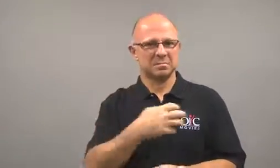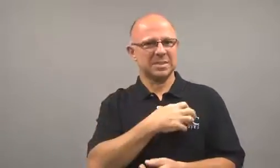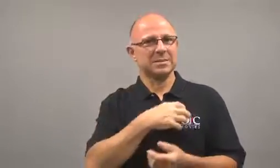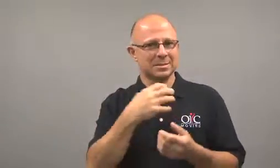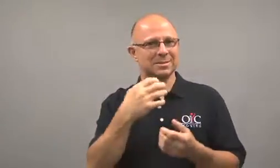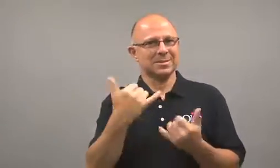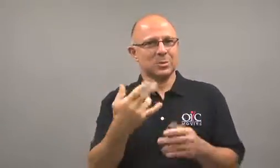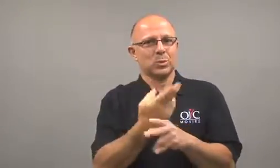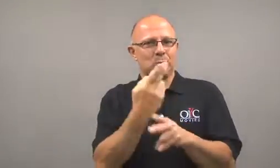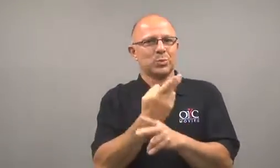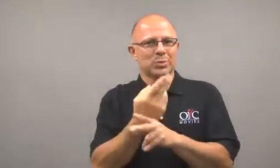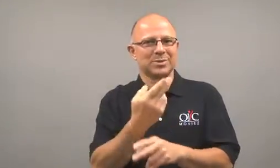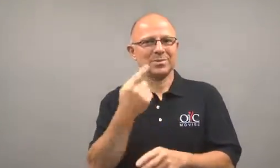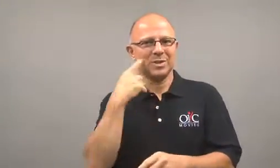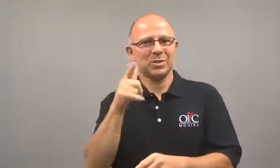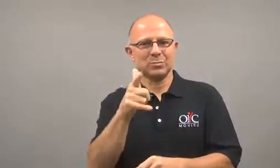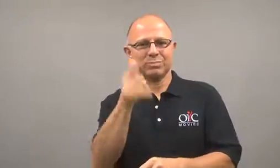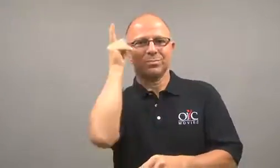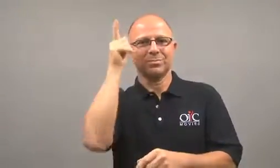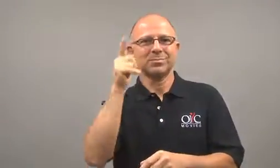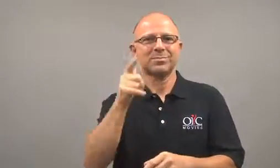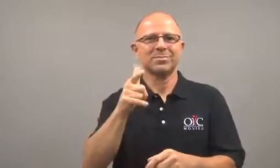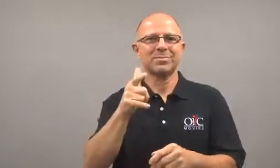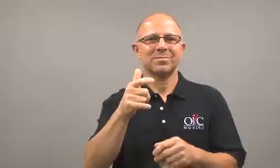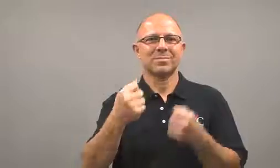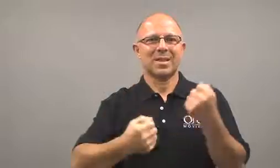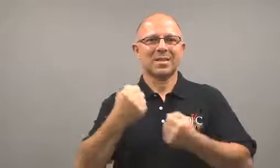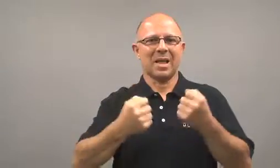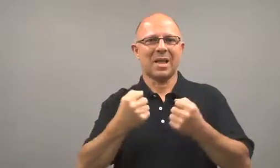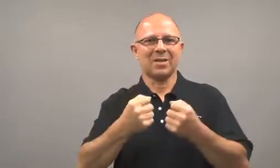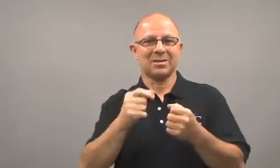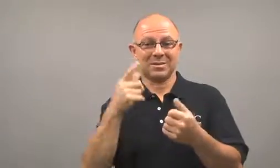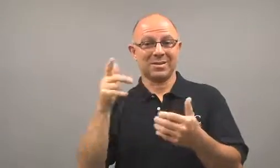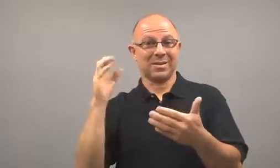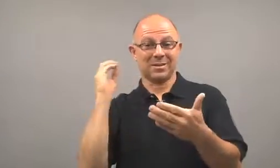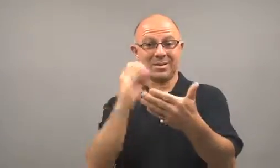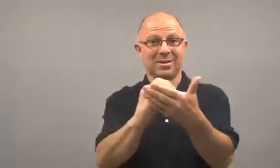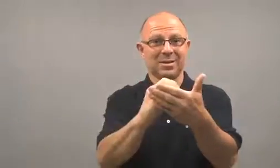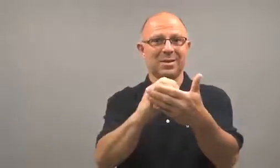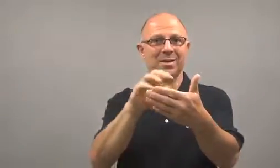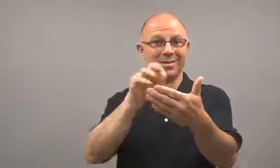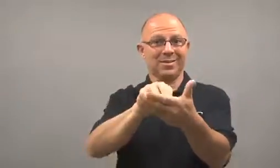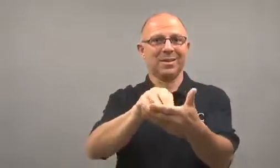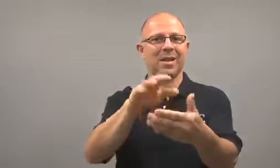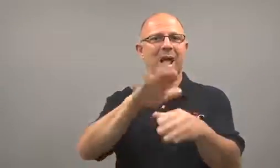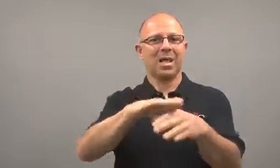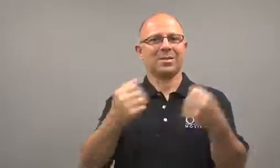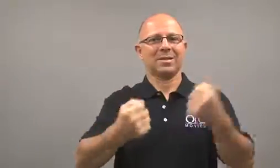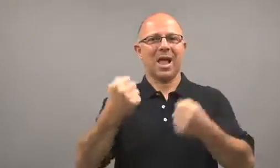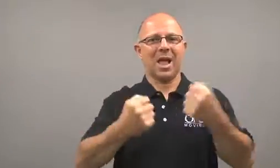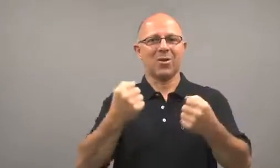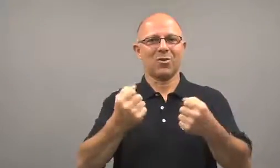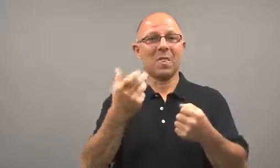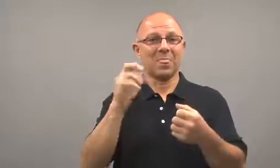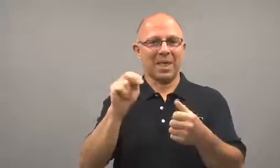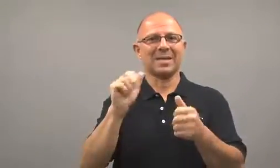The police use it by shooting it at a car, and it attaches to the car.